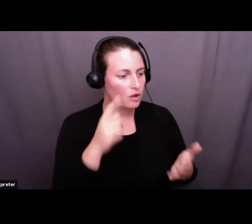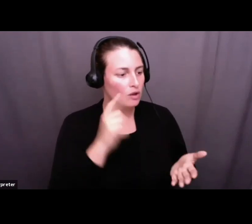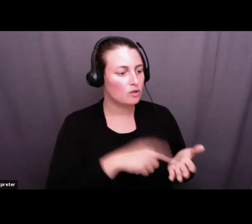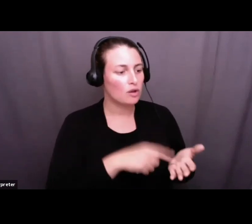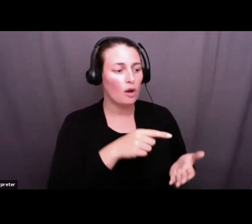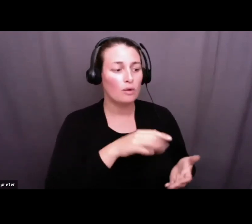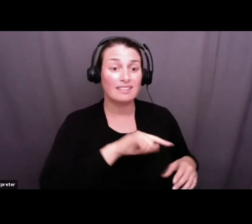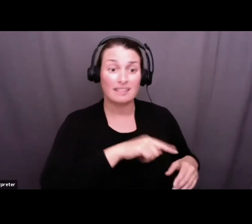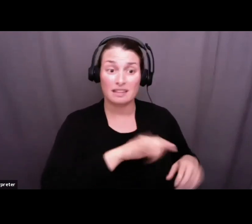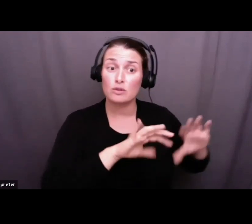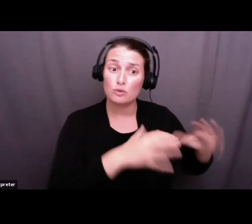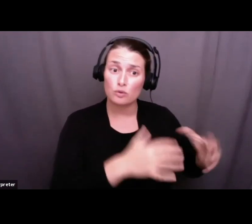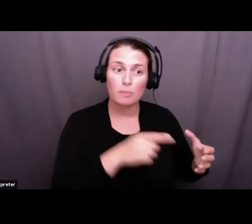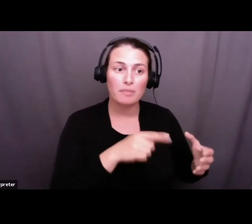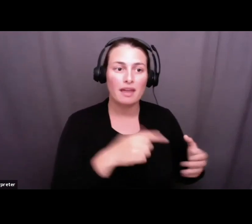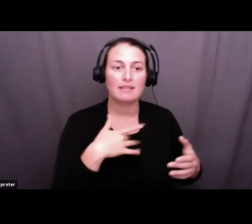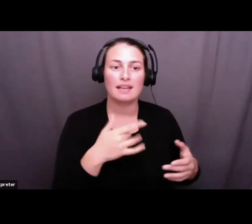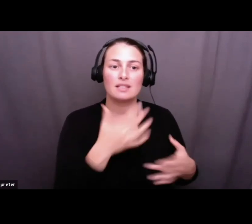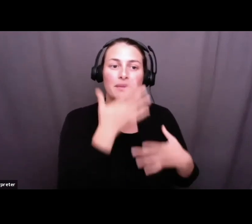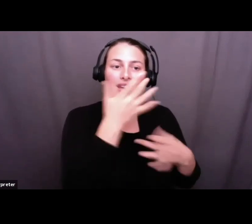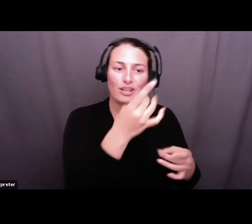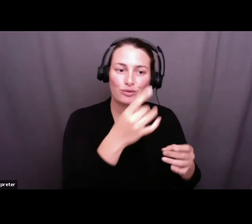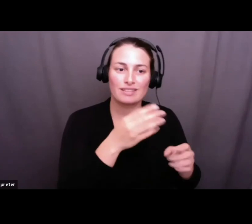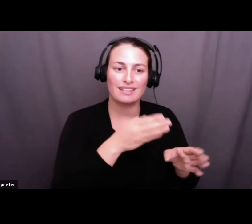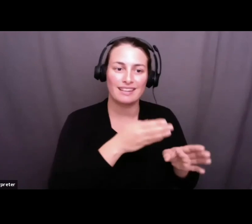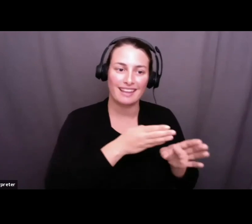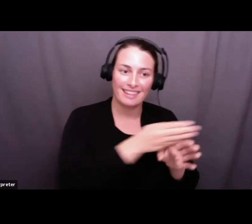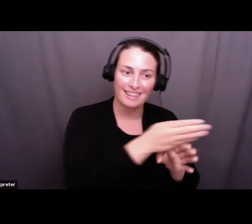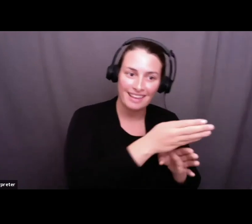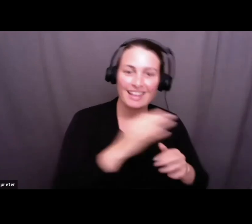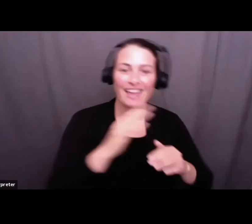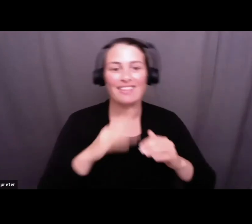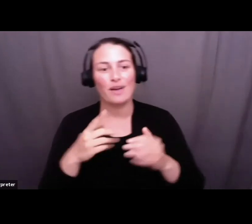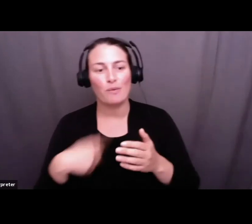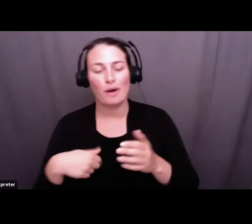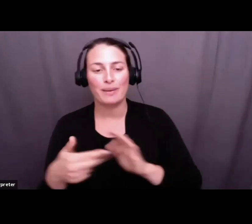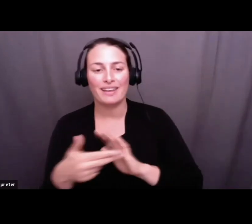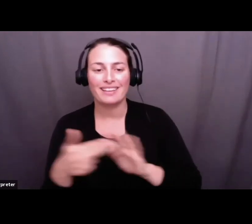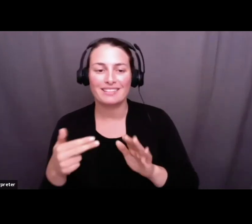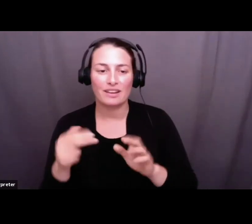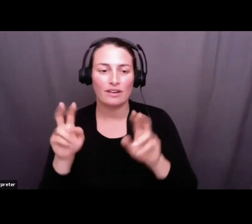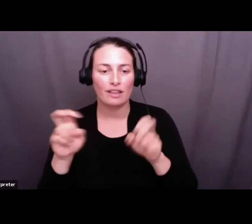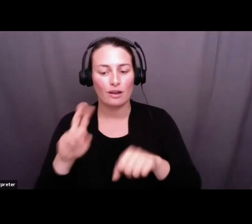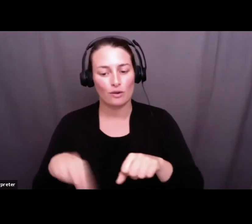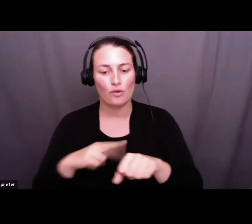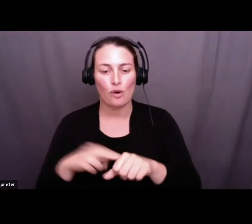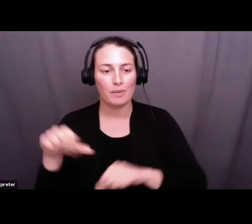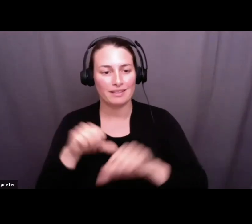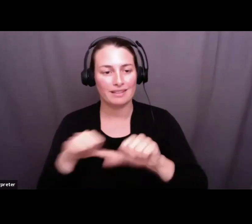things than what we consider the normal, traditional scientific pathways. So they’re more interested